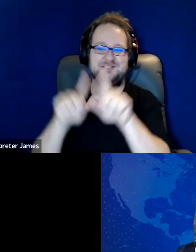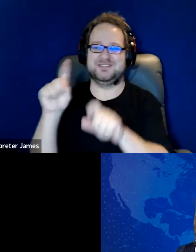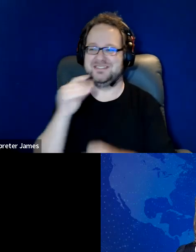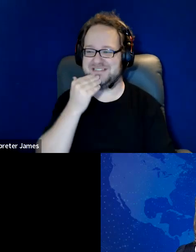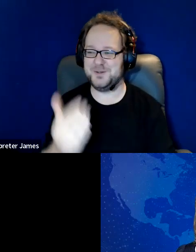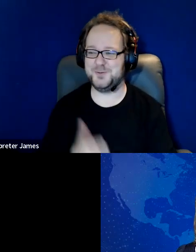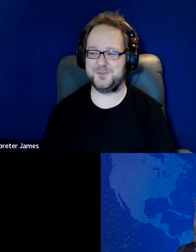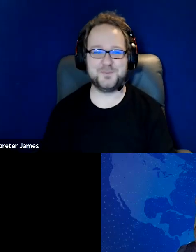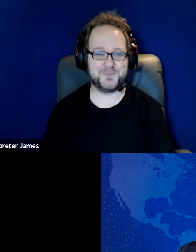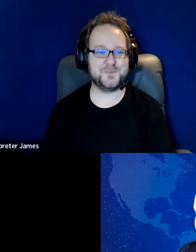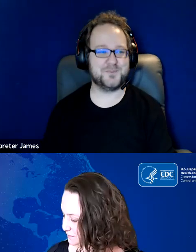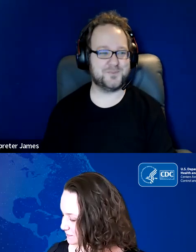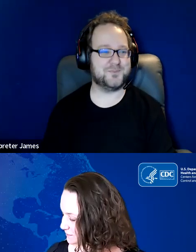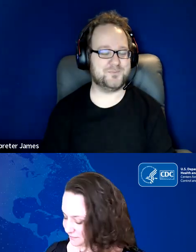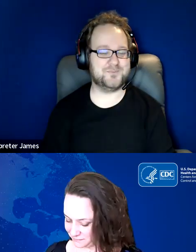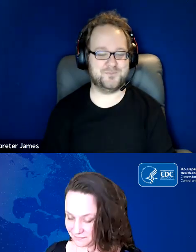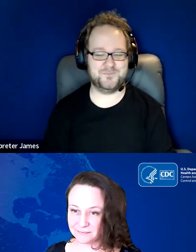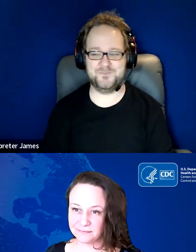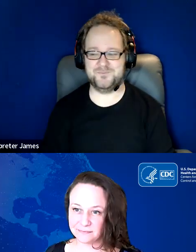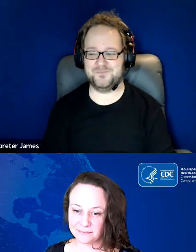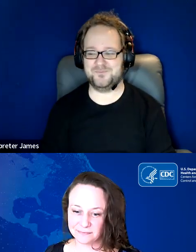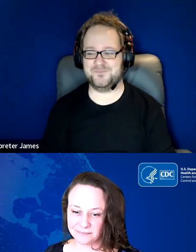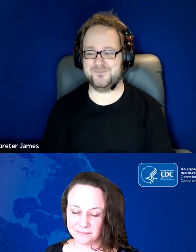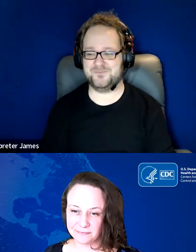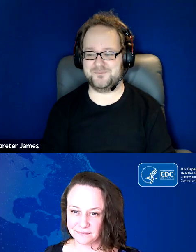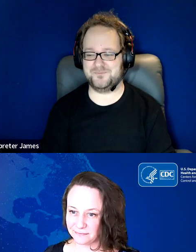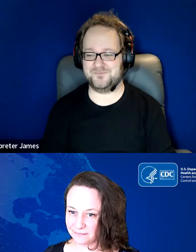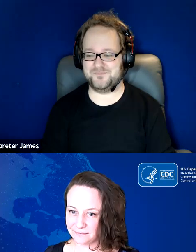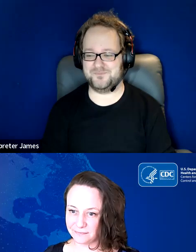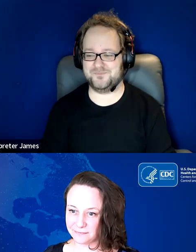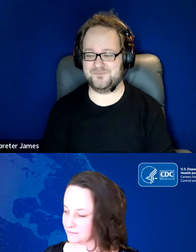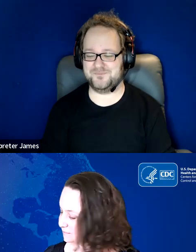Thank you.